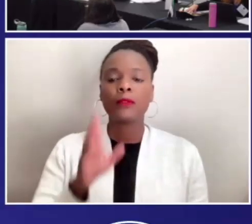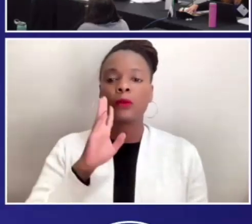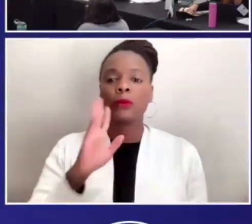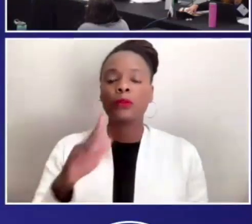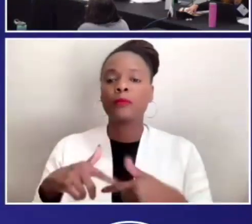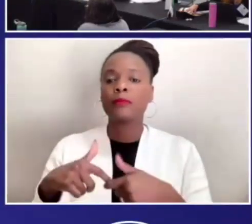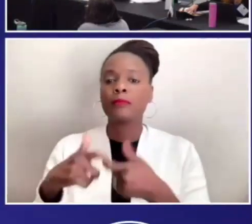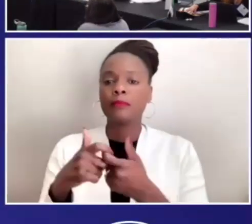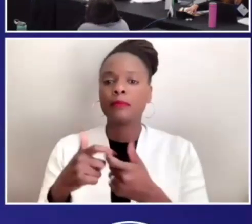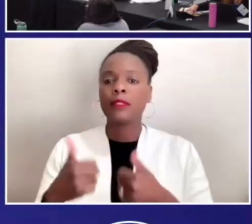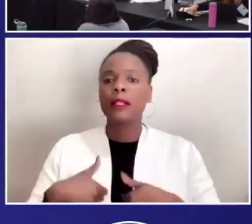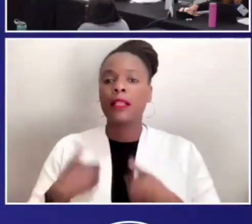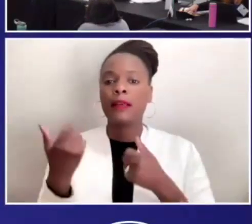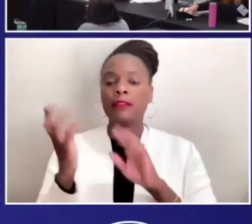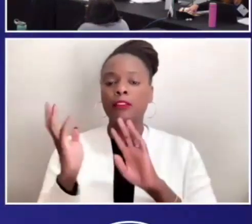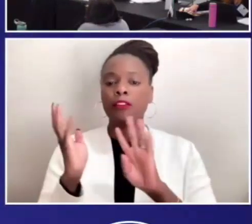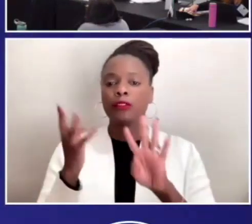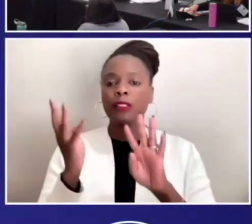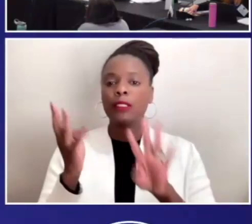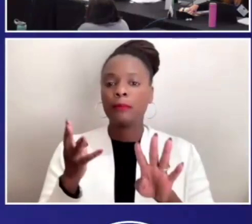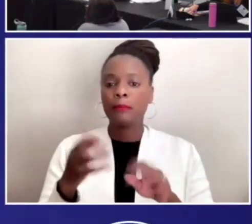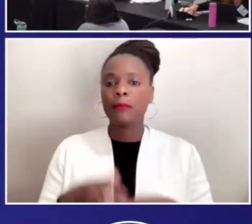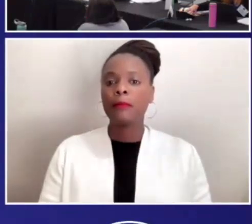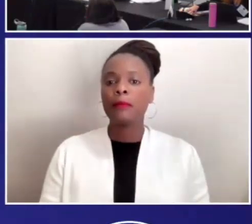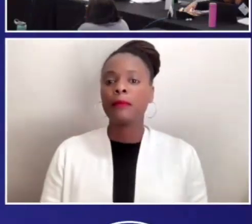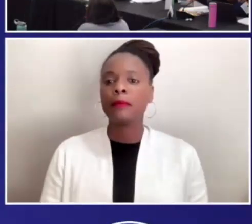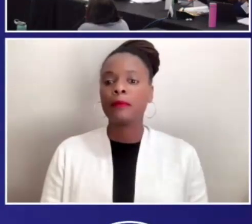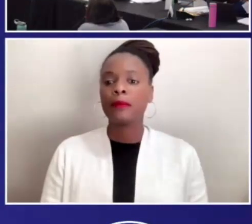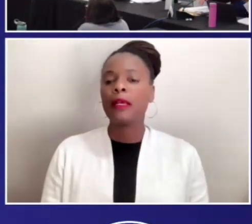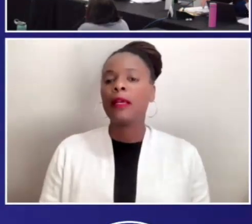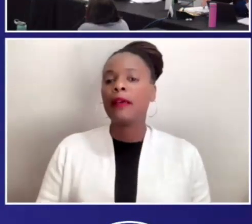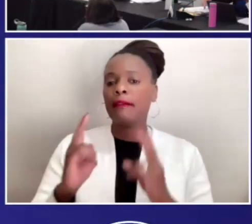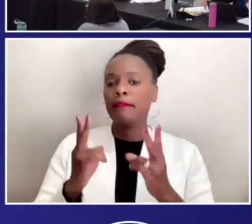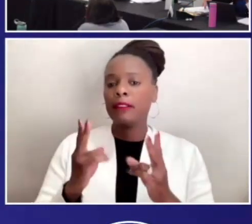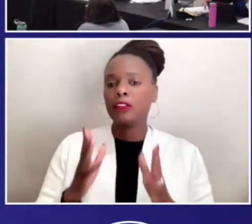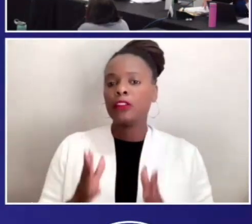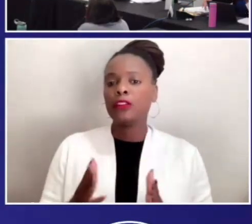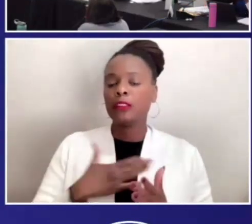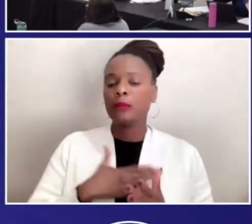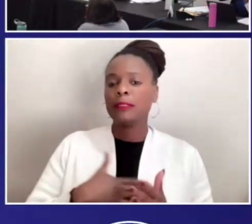and I need to clear visitors. Did she say with or without the Department?